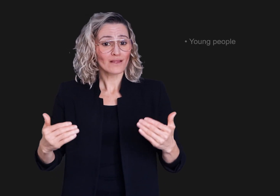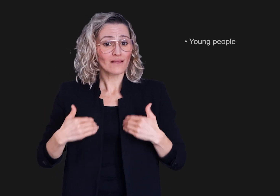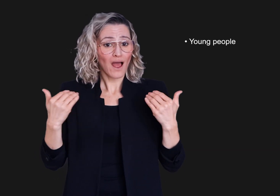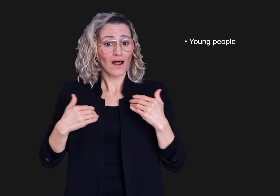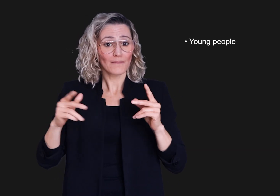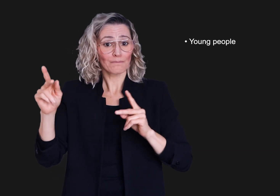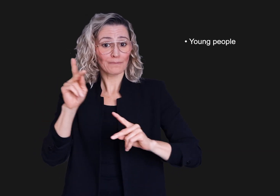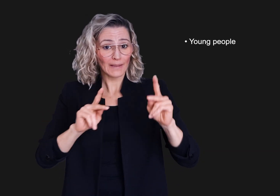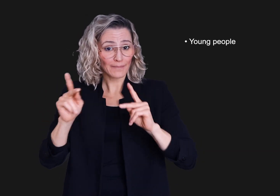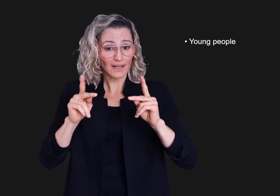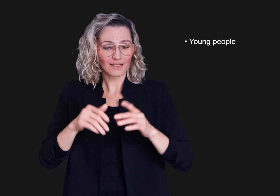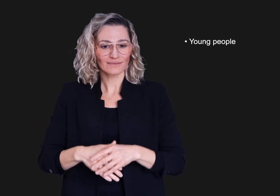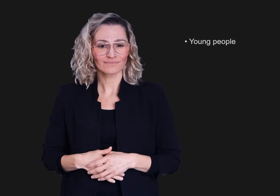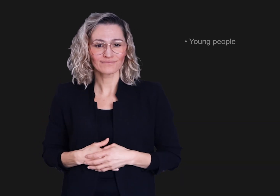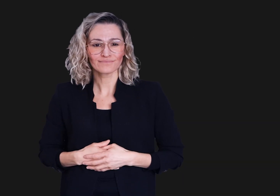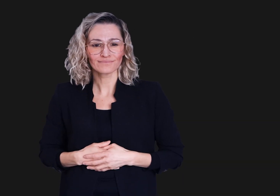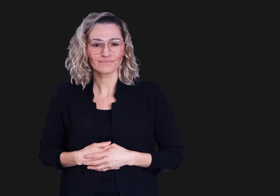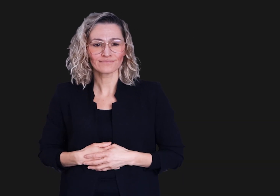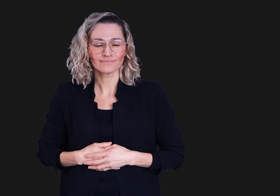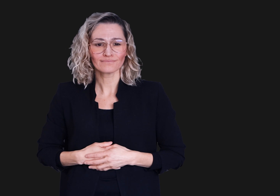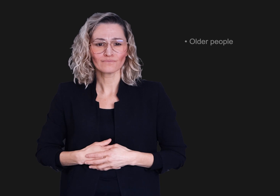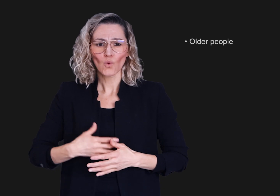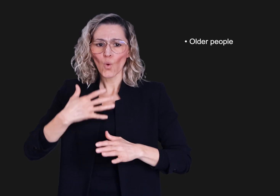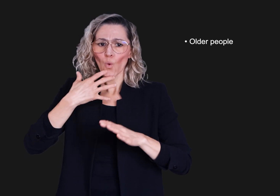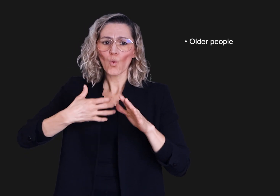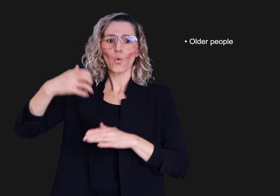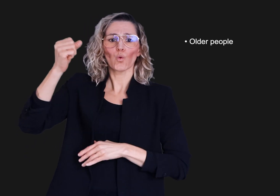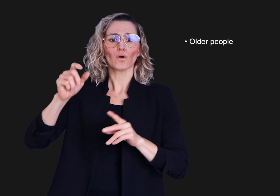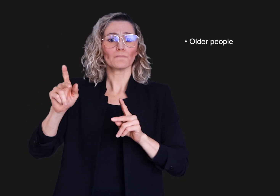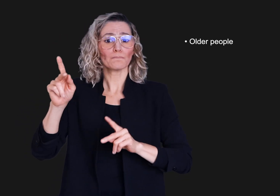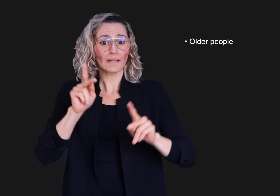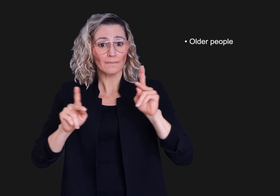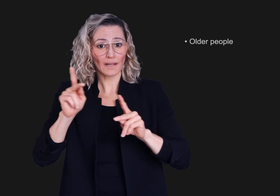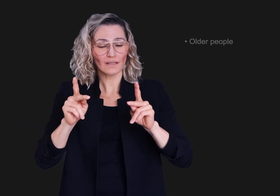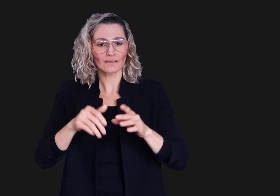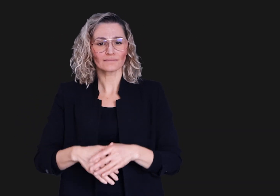• Young people • Older people